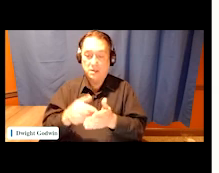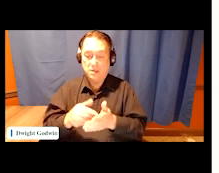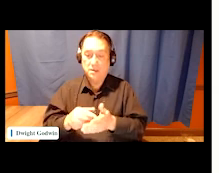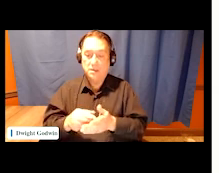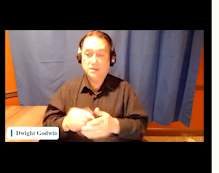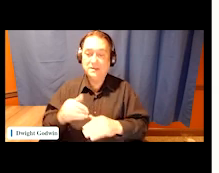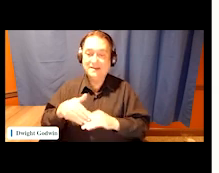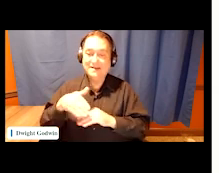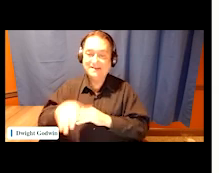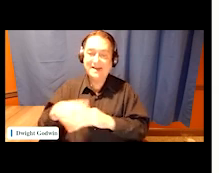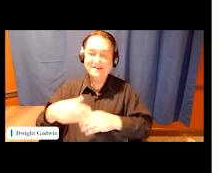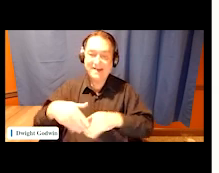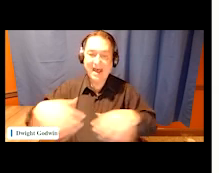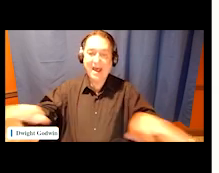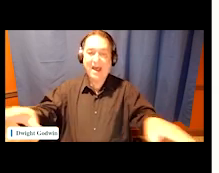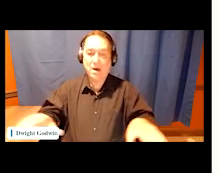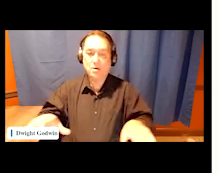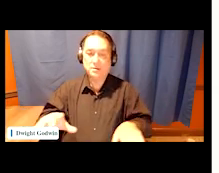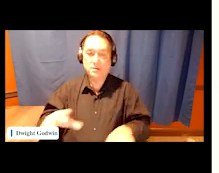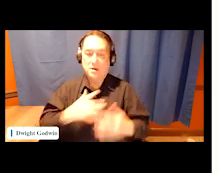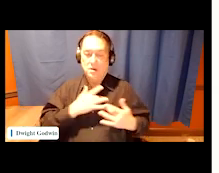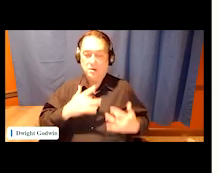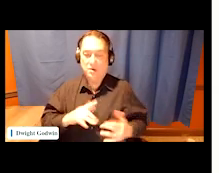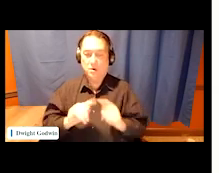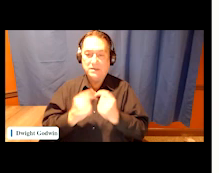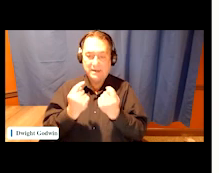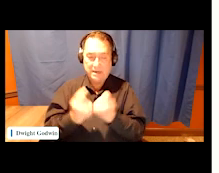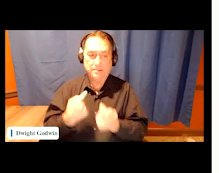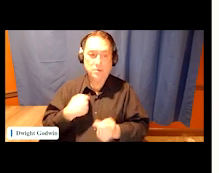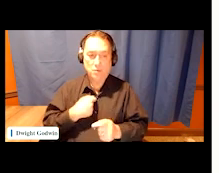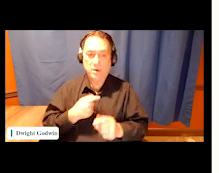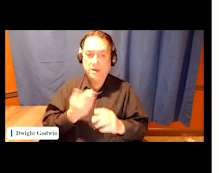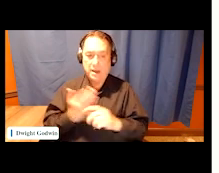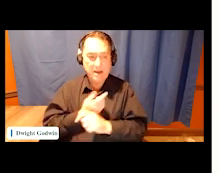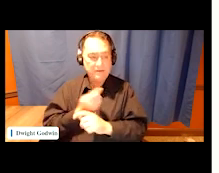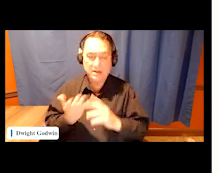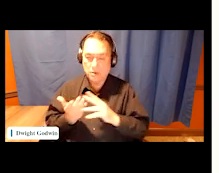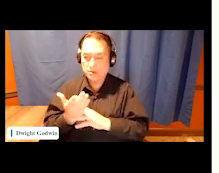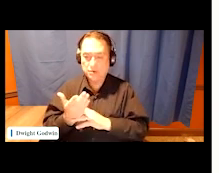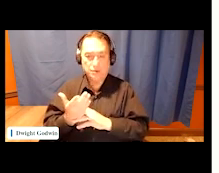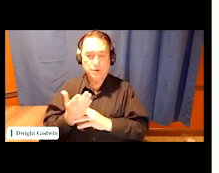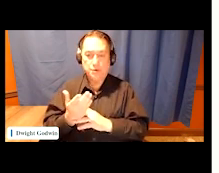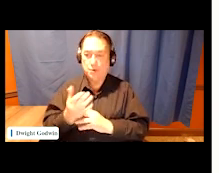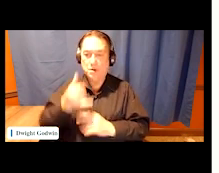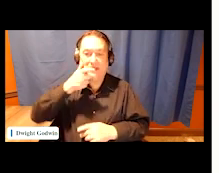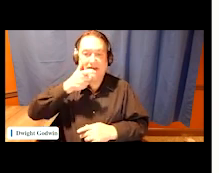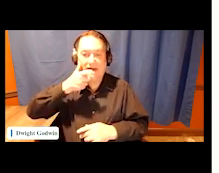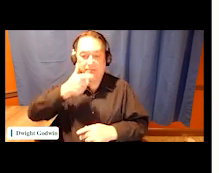So, some cities did not have that structure, but we put everything through our dispatch center. So just as they dispatch other public safety services: